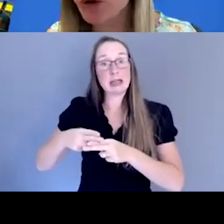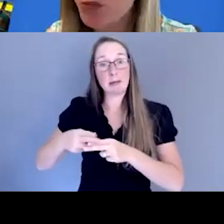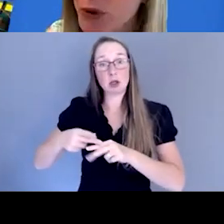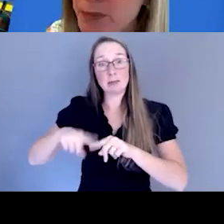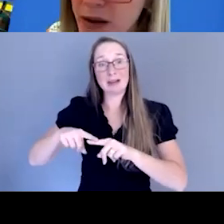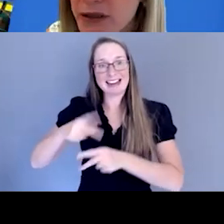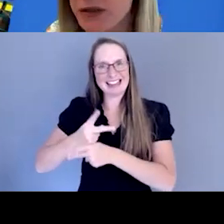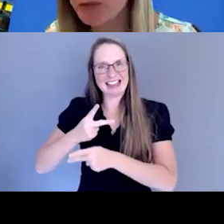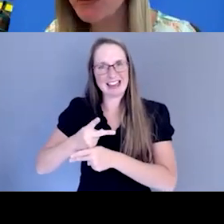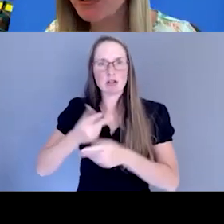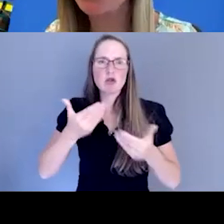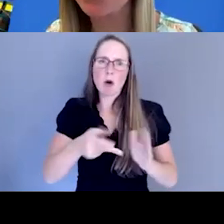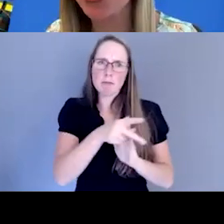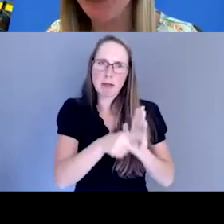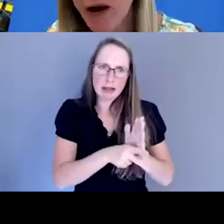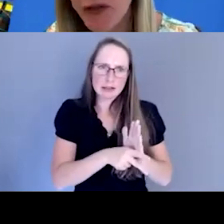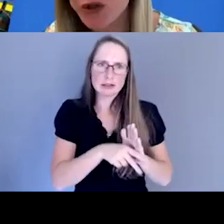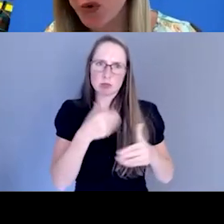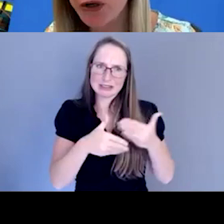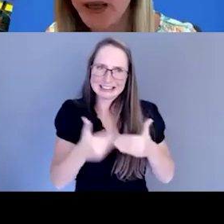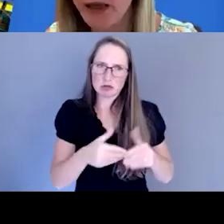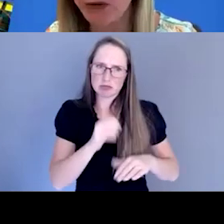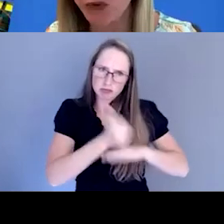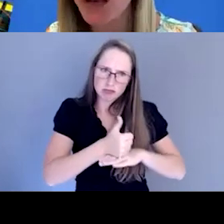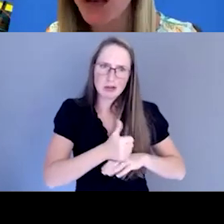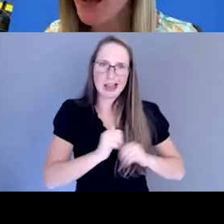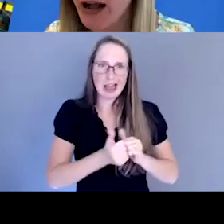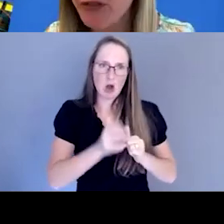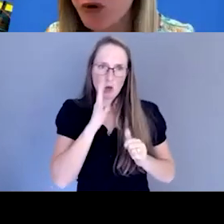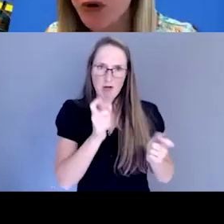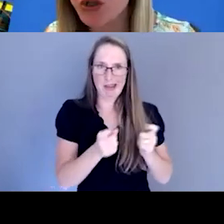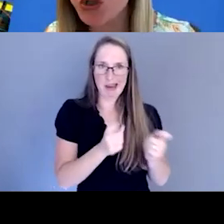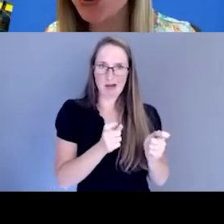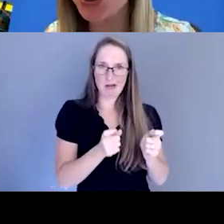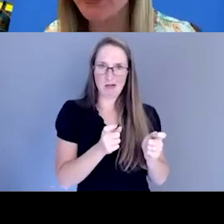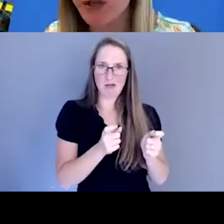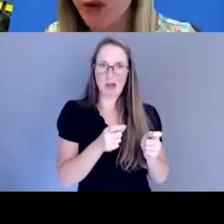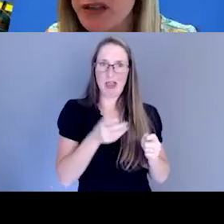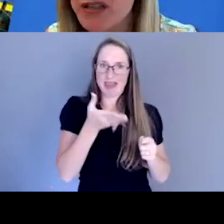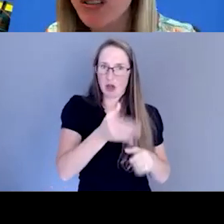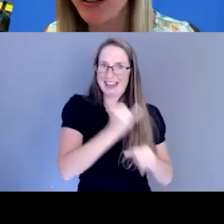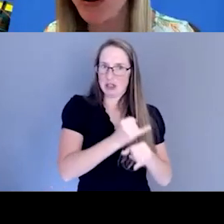you put policies and procedures on how that's going to be handled at your institution so that it's done on